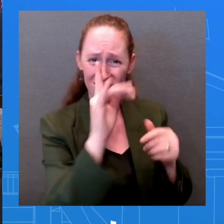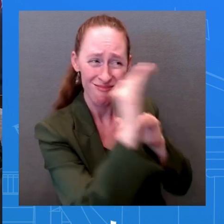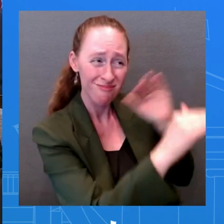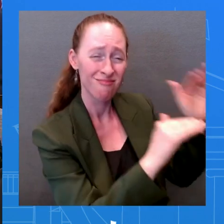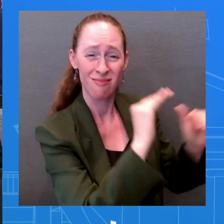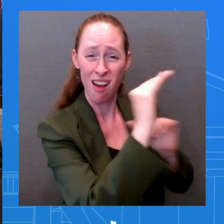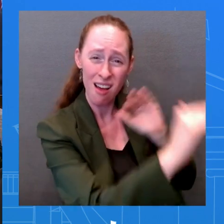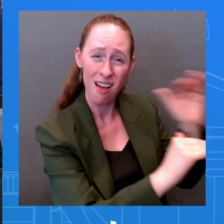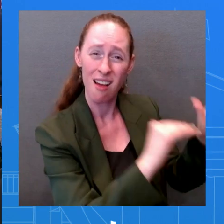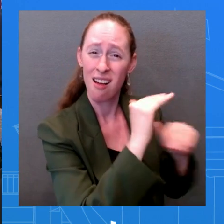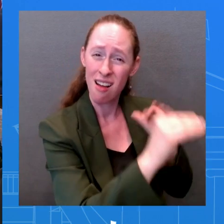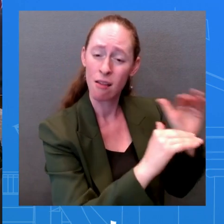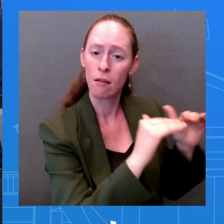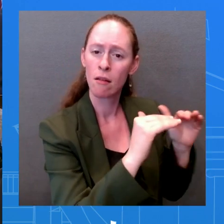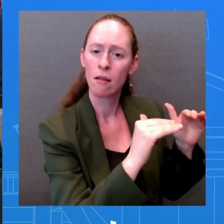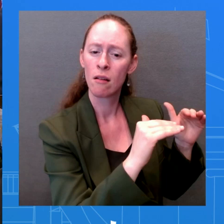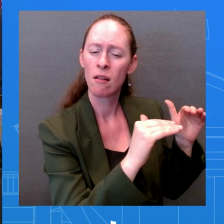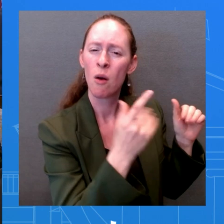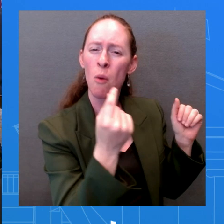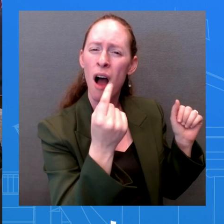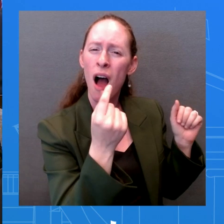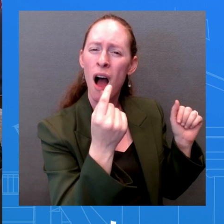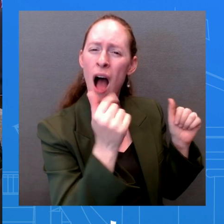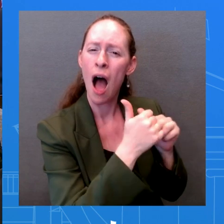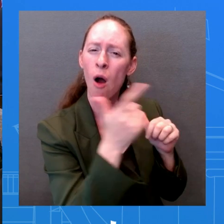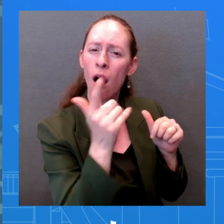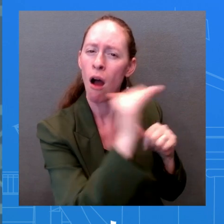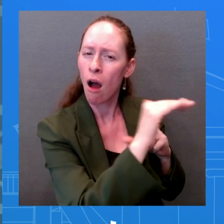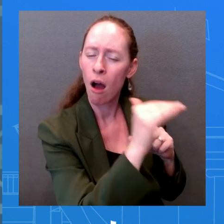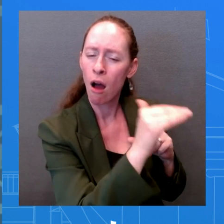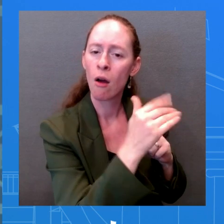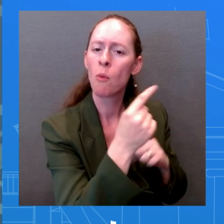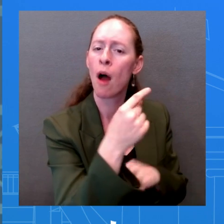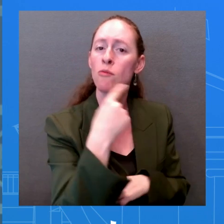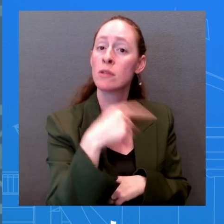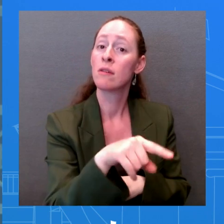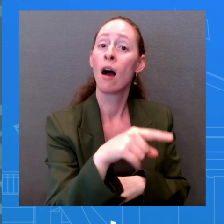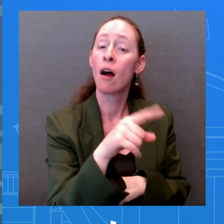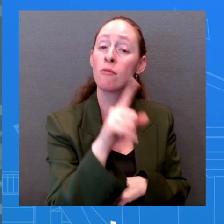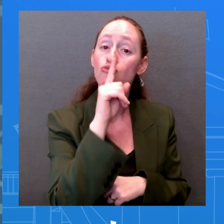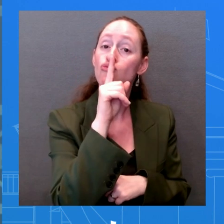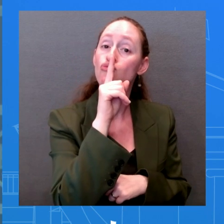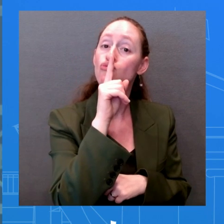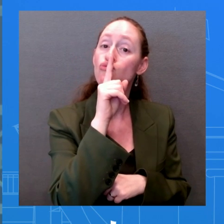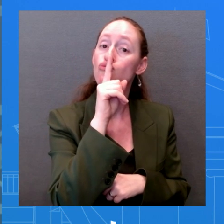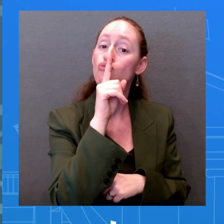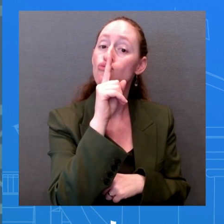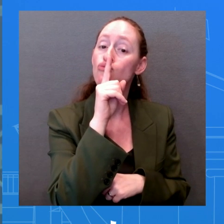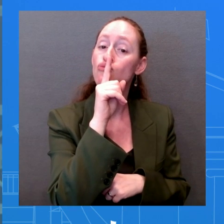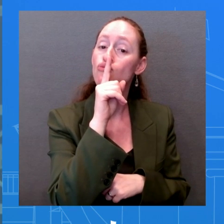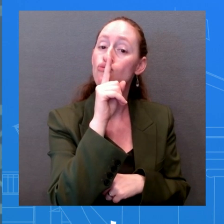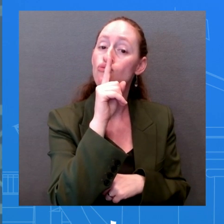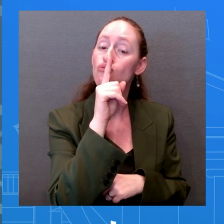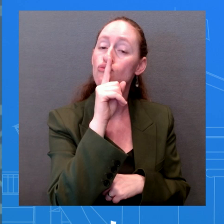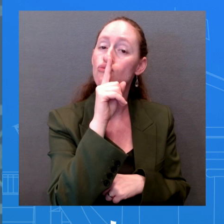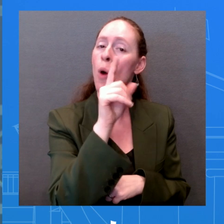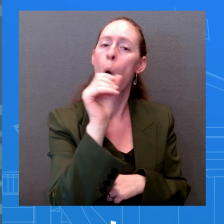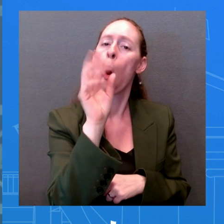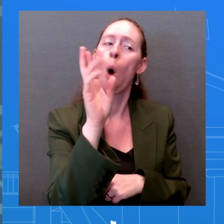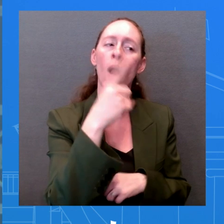Or has Russia rejected that offer repeatedly? Ms. Jean-Pierre: I'm not going to get into private negotiations at the podium